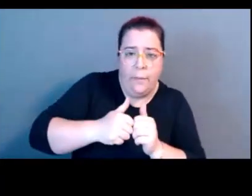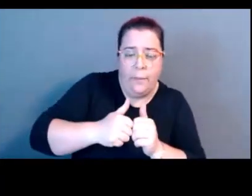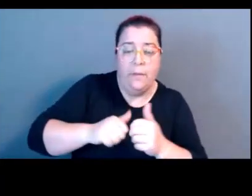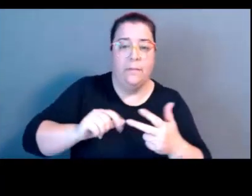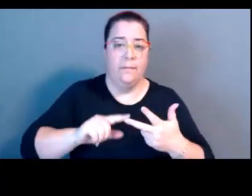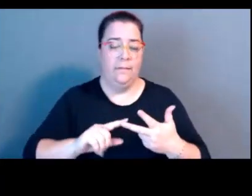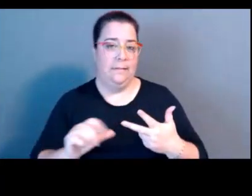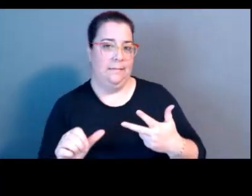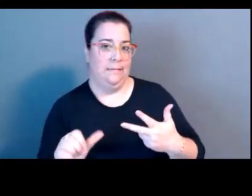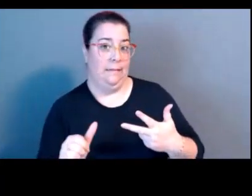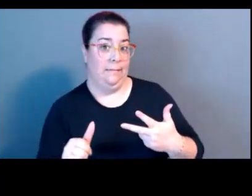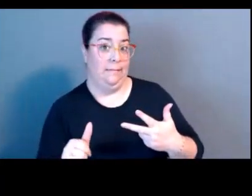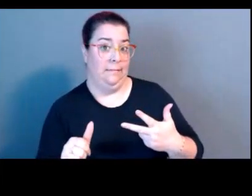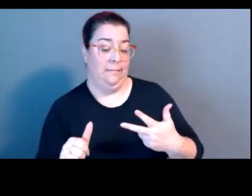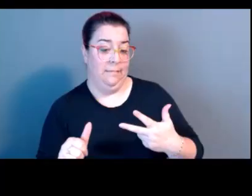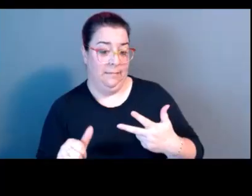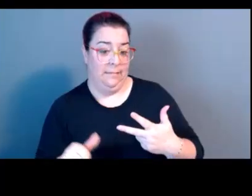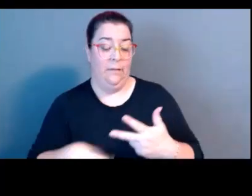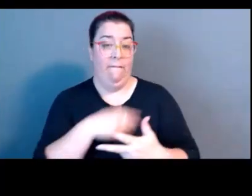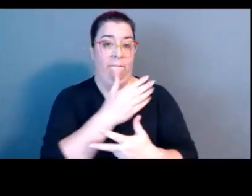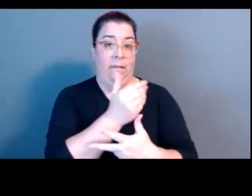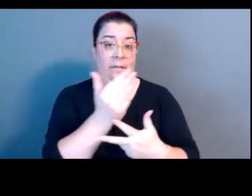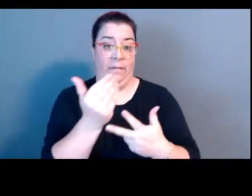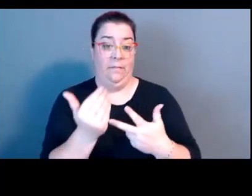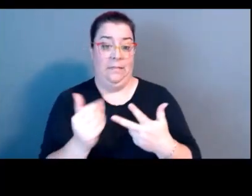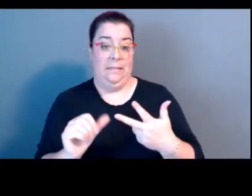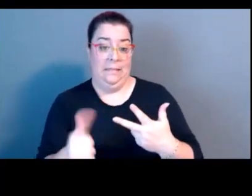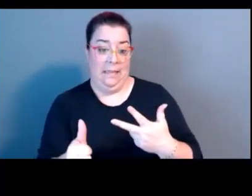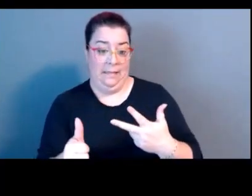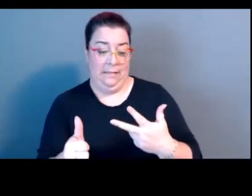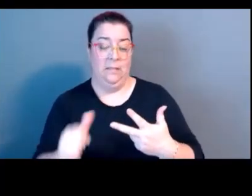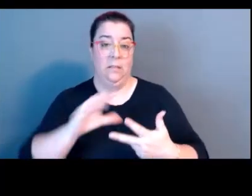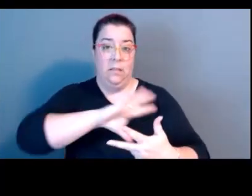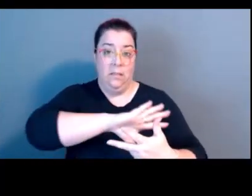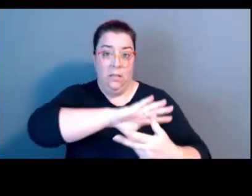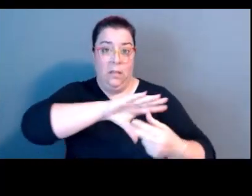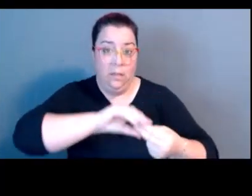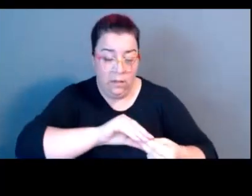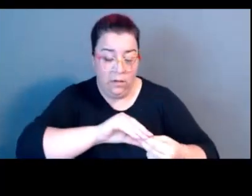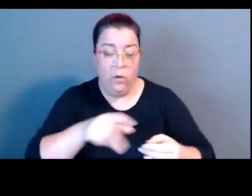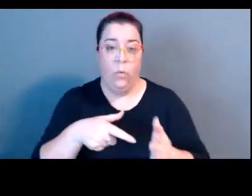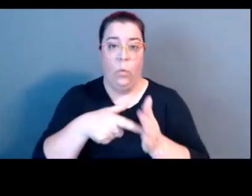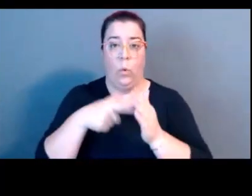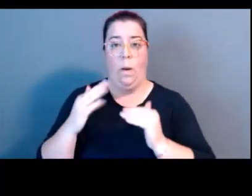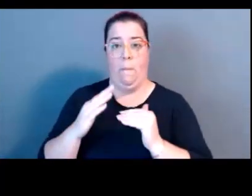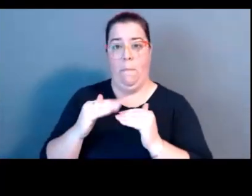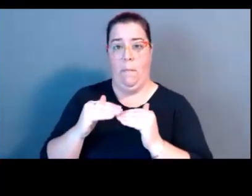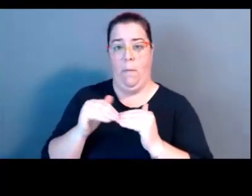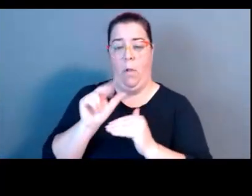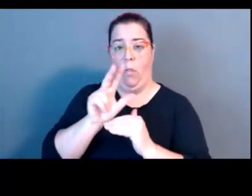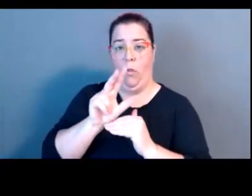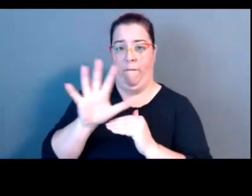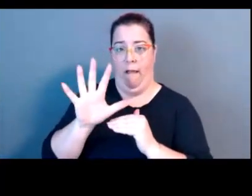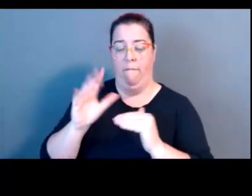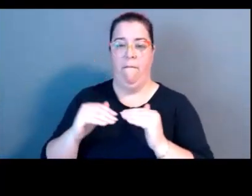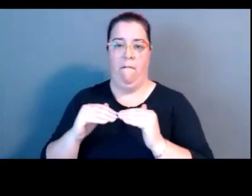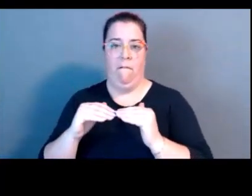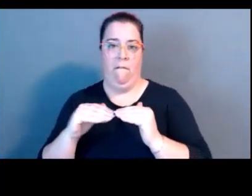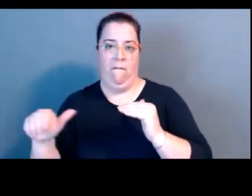You must obtain a score of 35 out of 50 to be considered for a grant, a minimum score of 35 out of 50.